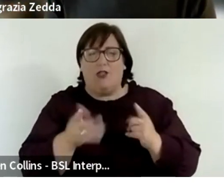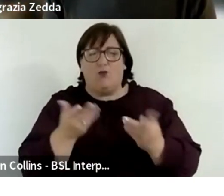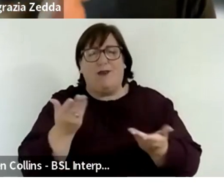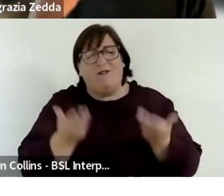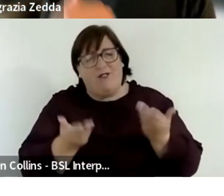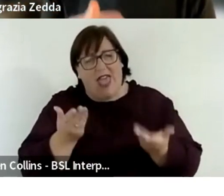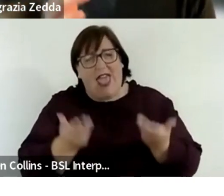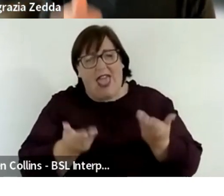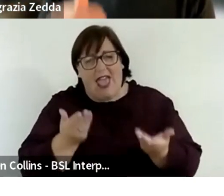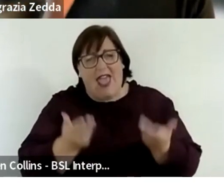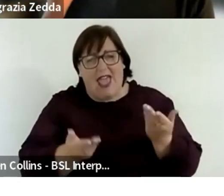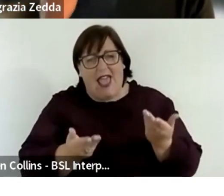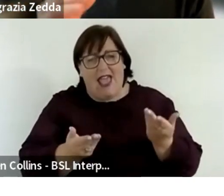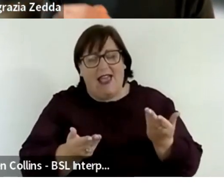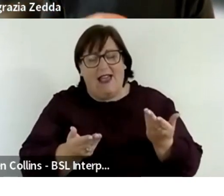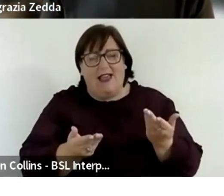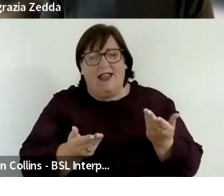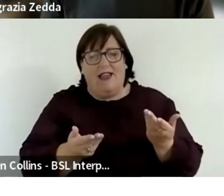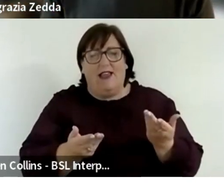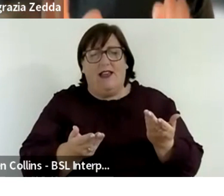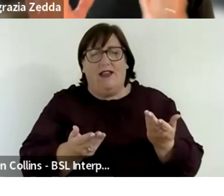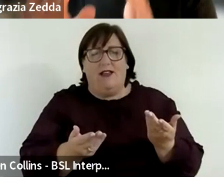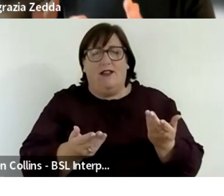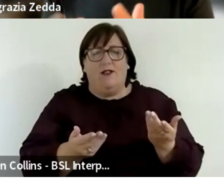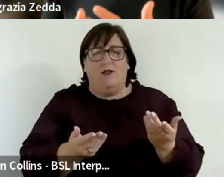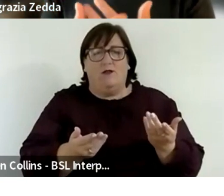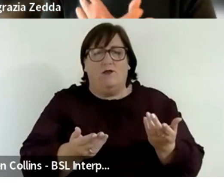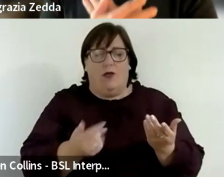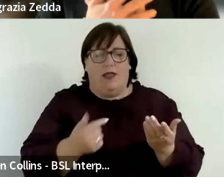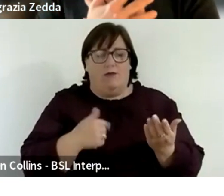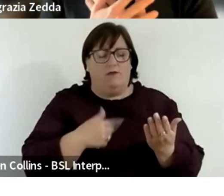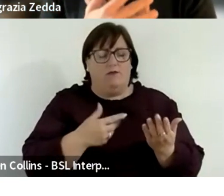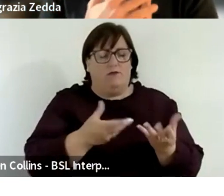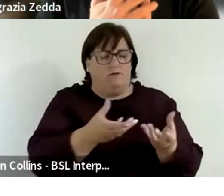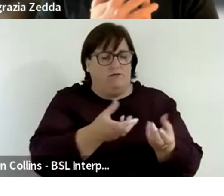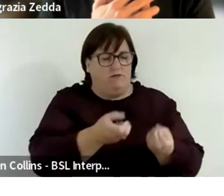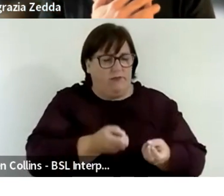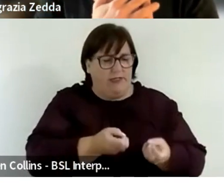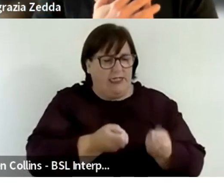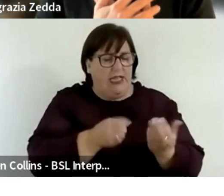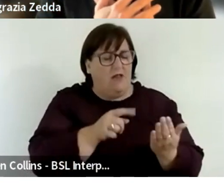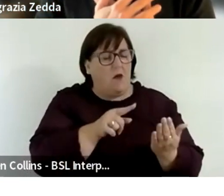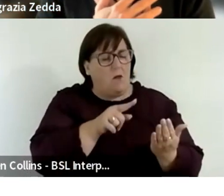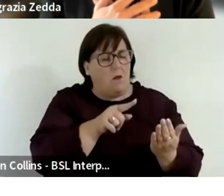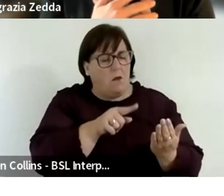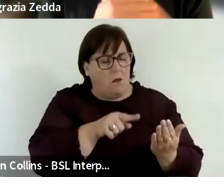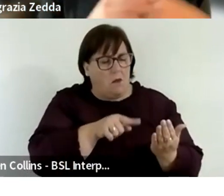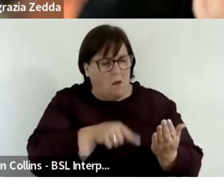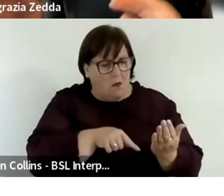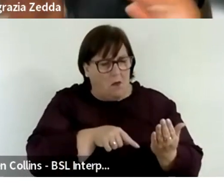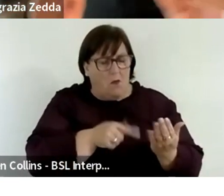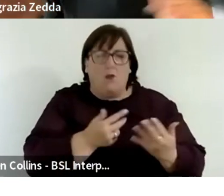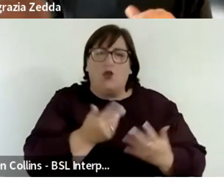We just keep them on a score in relation to how they perform individually, we are not cross